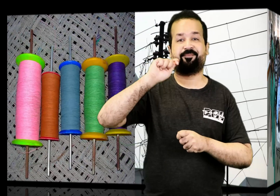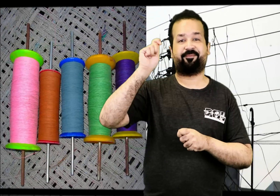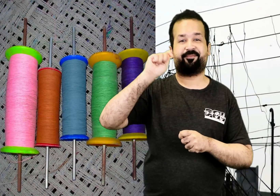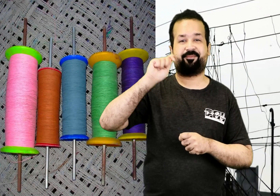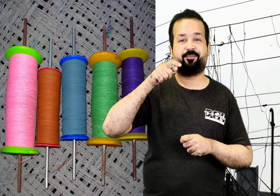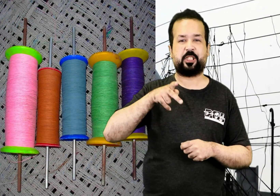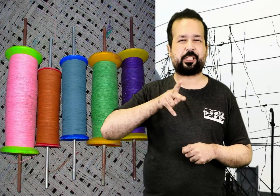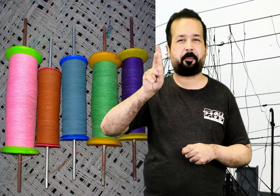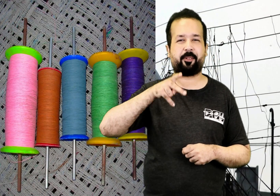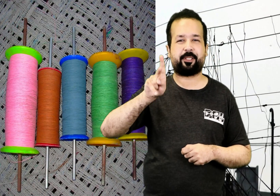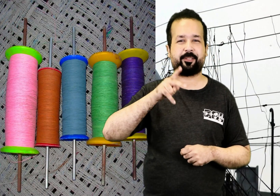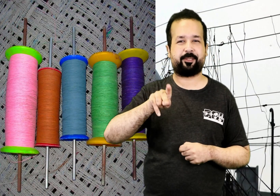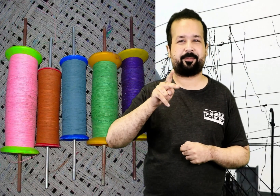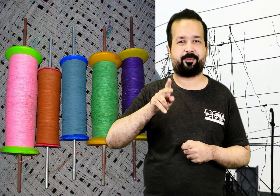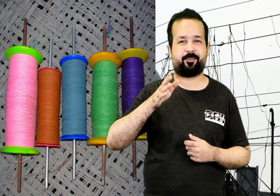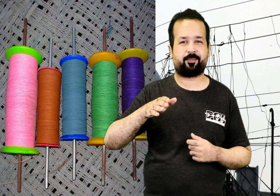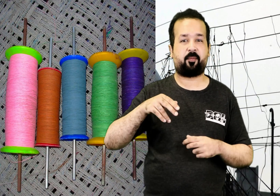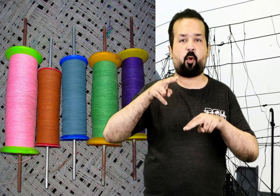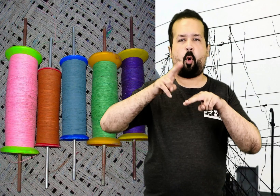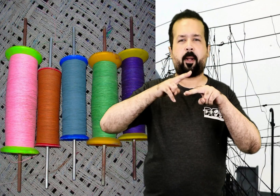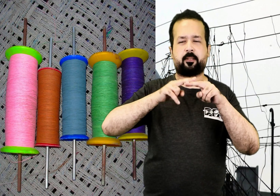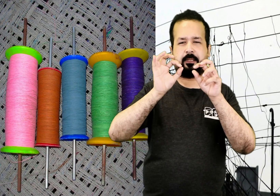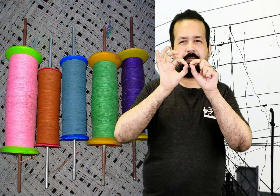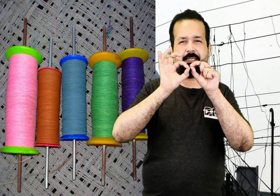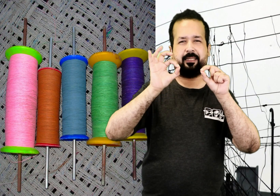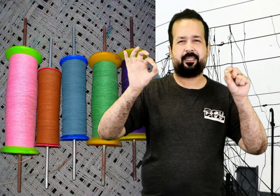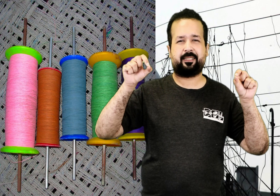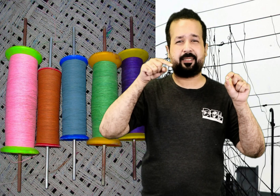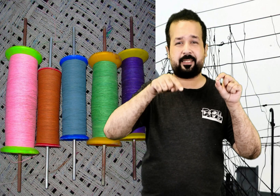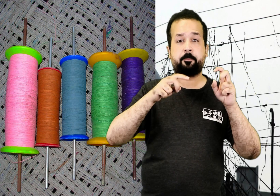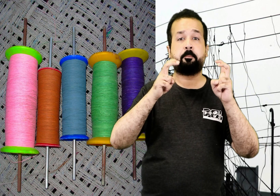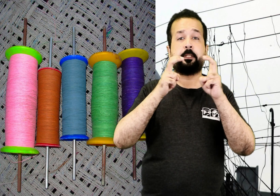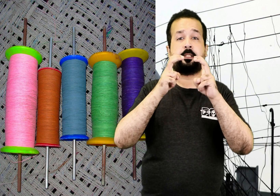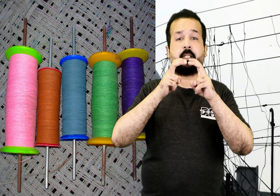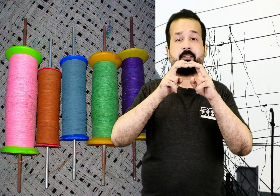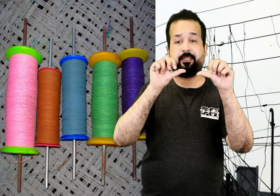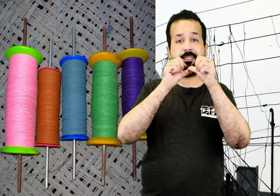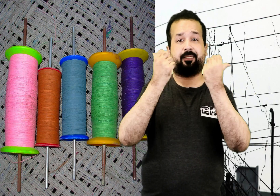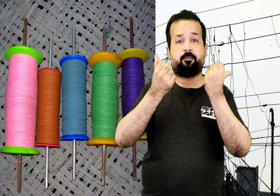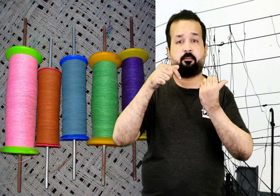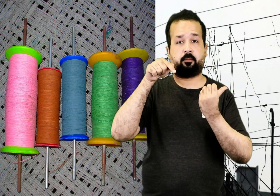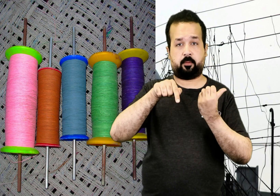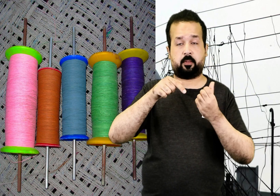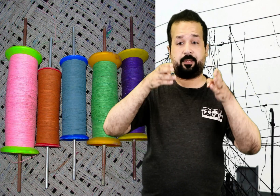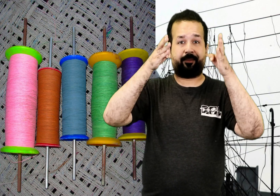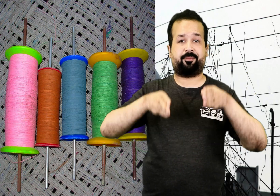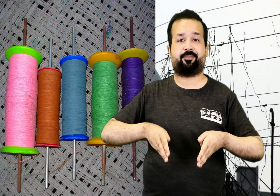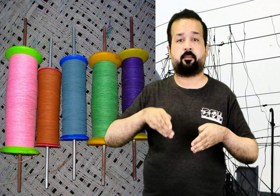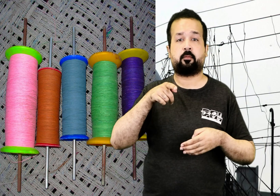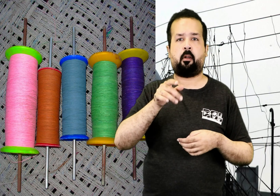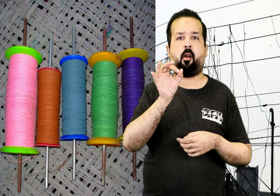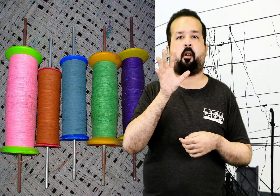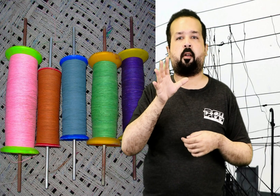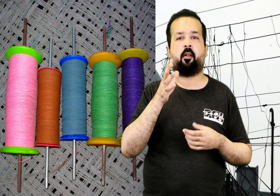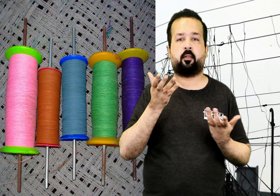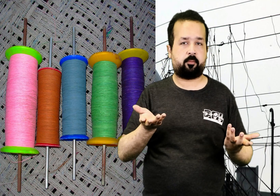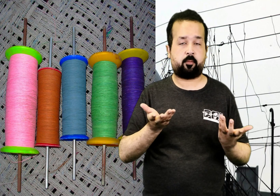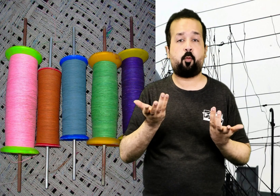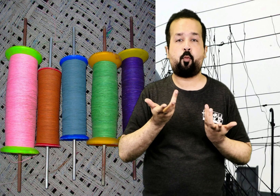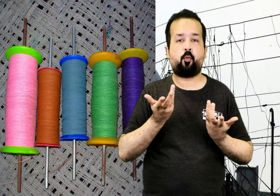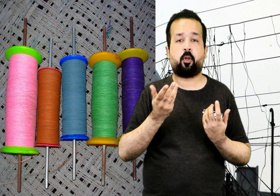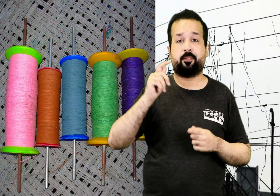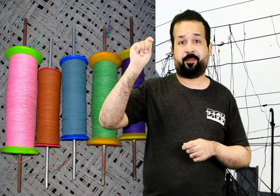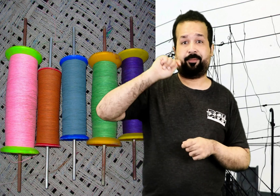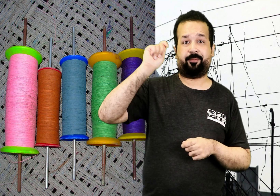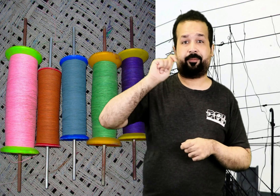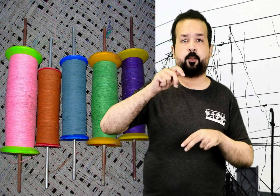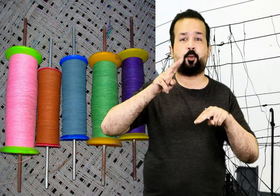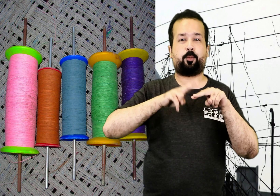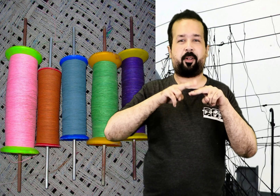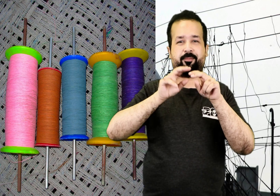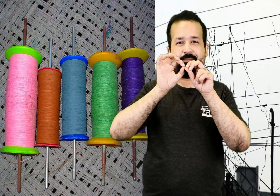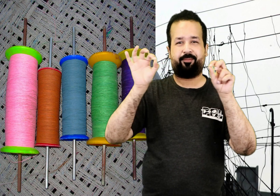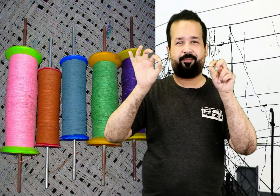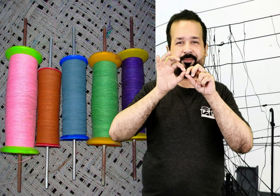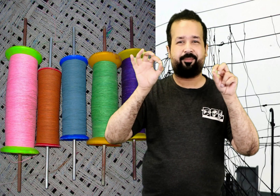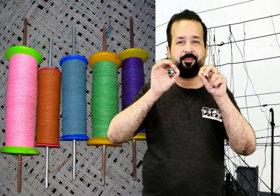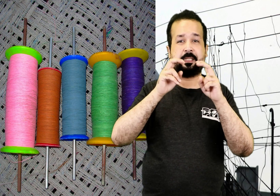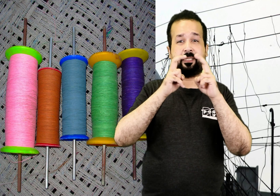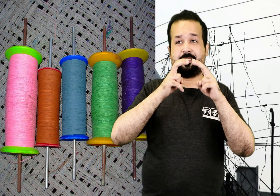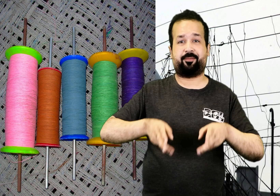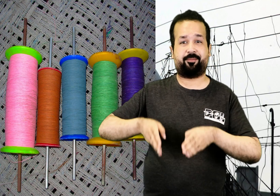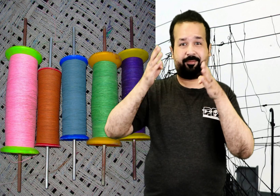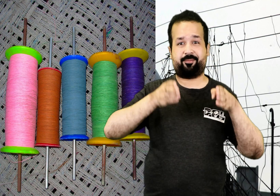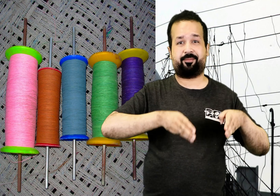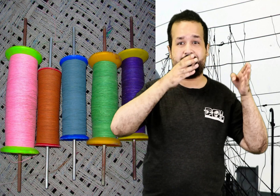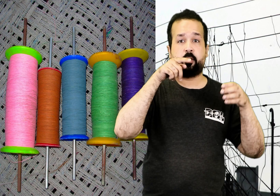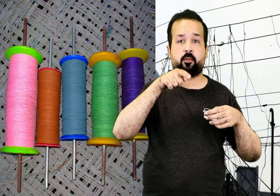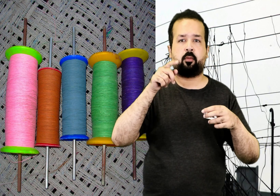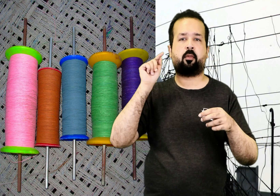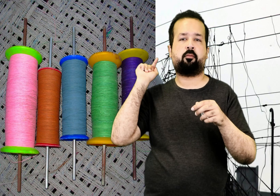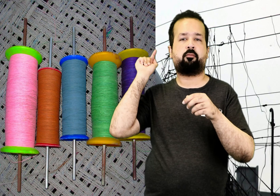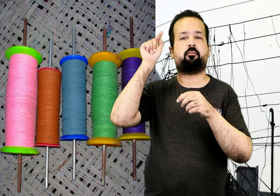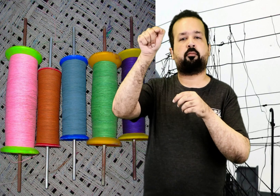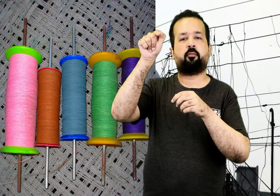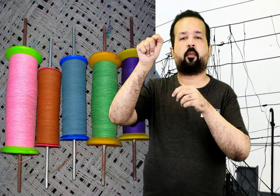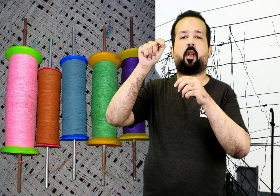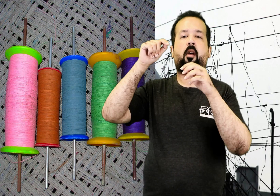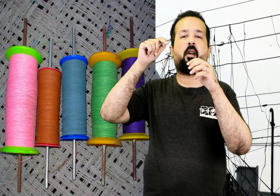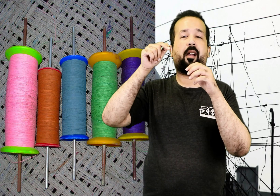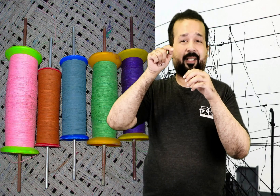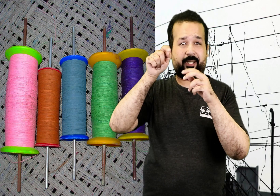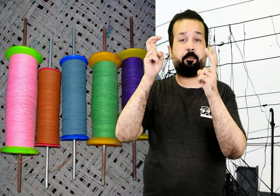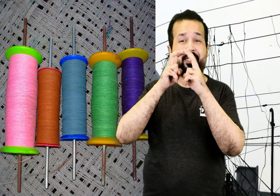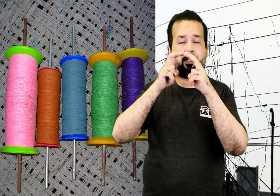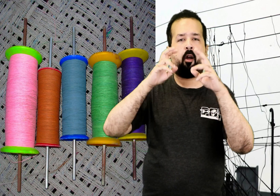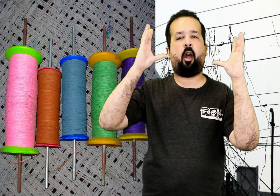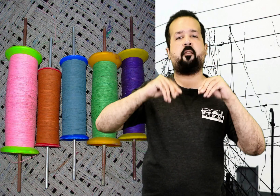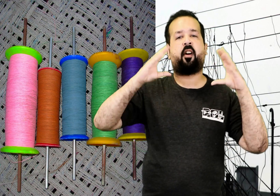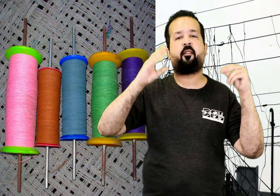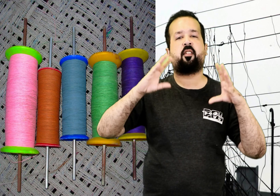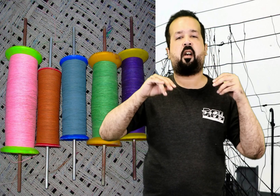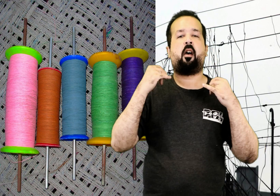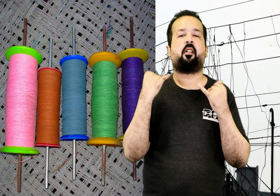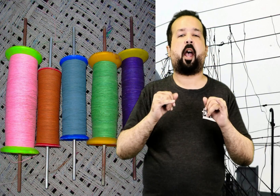The metallic string used in kite flying has become a threat to LESCO's transmission system.